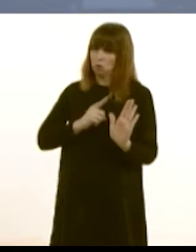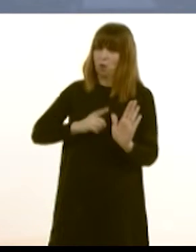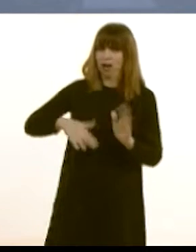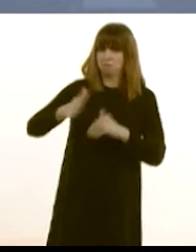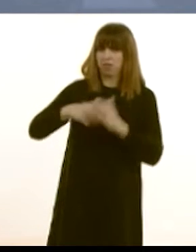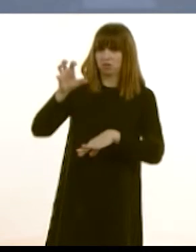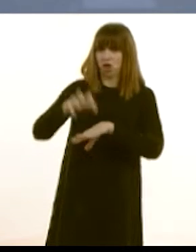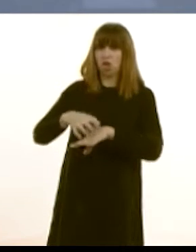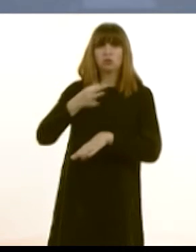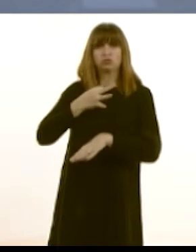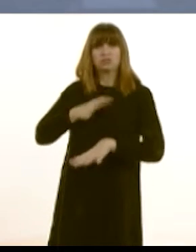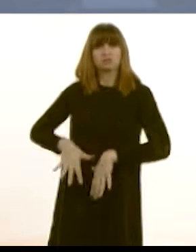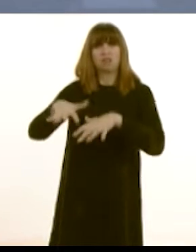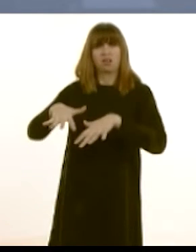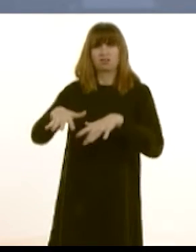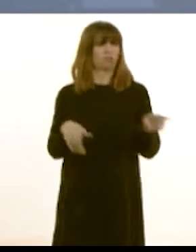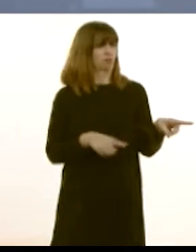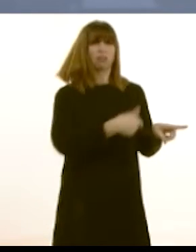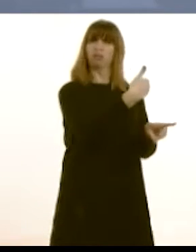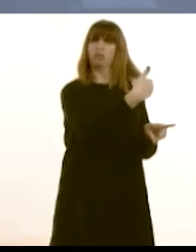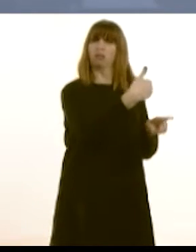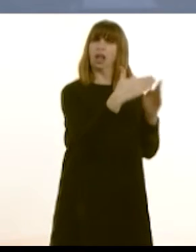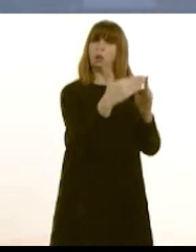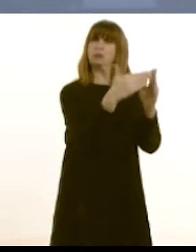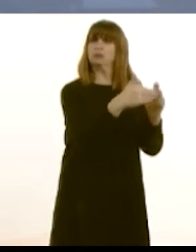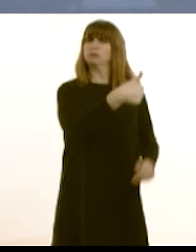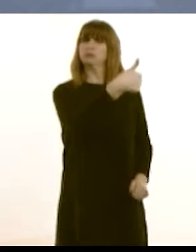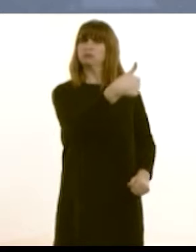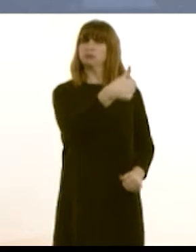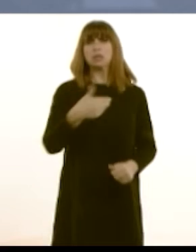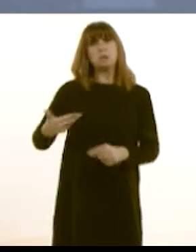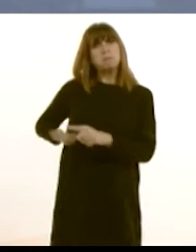yet, when you look at the topography, if that business were to flood, then we would have